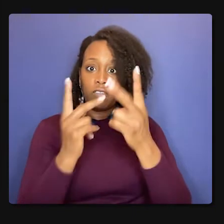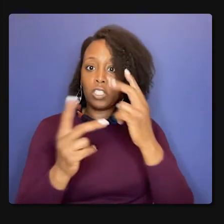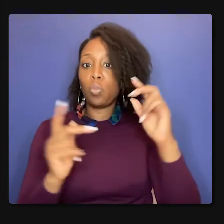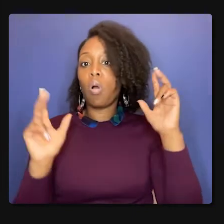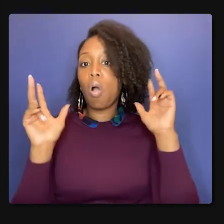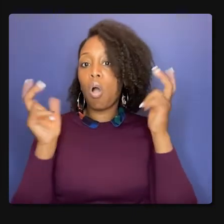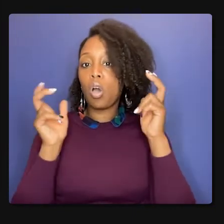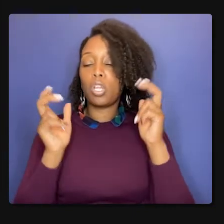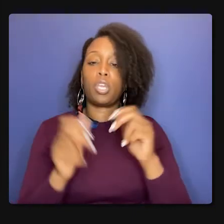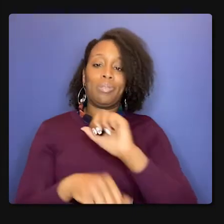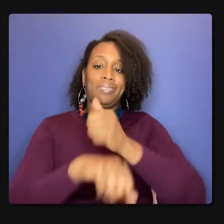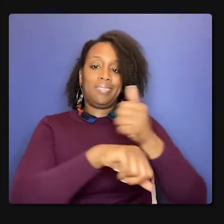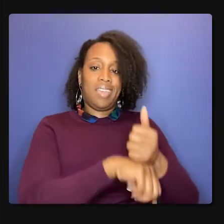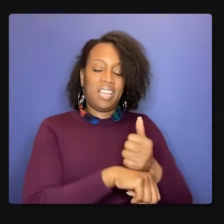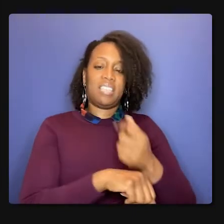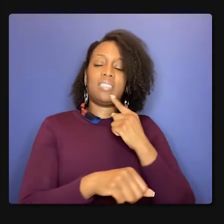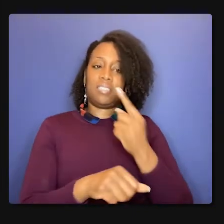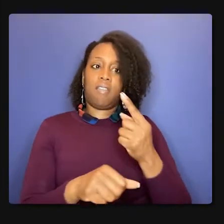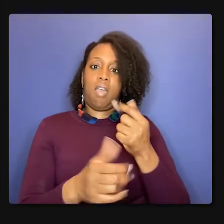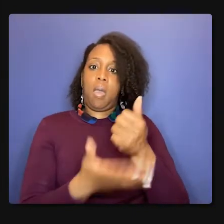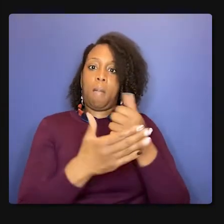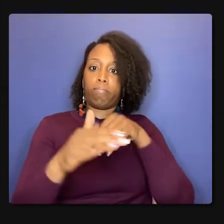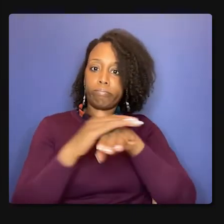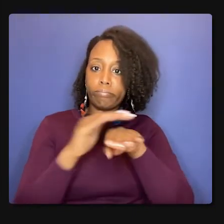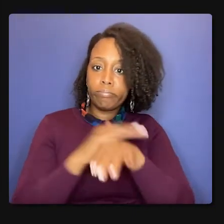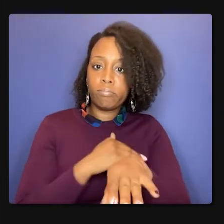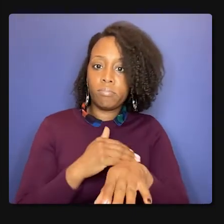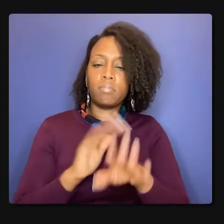and visual audio settings that pave the way for inclusivity.